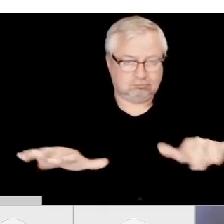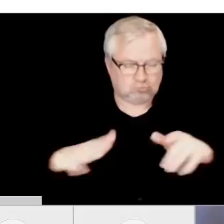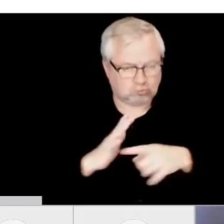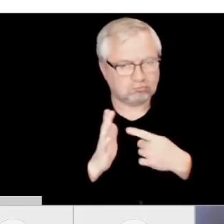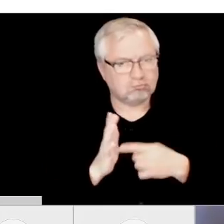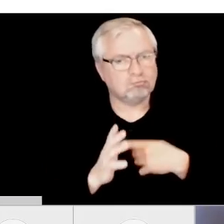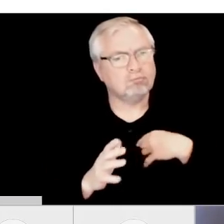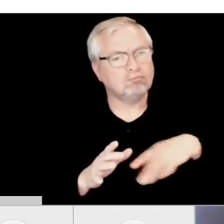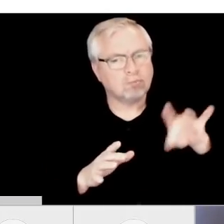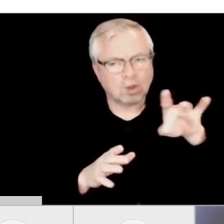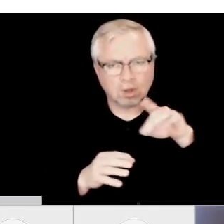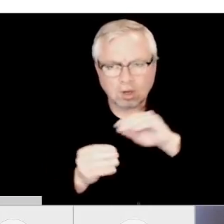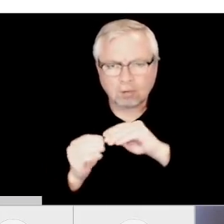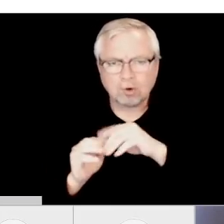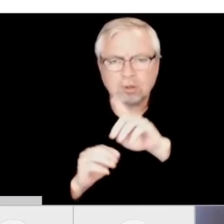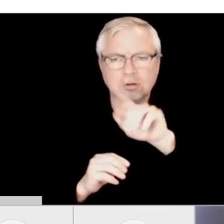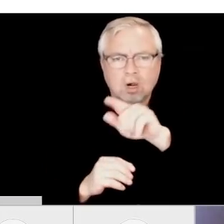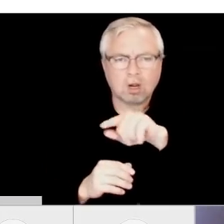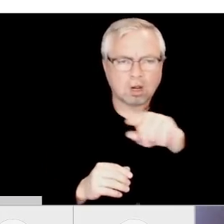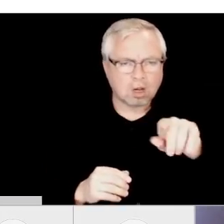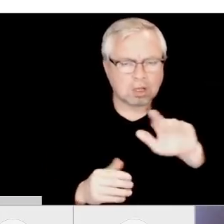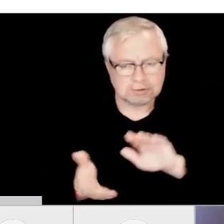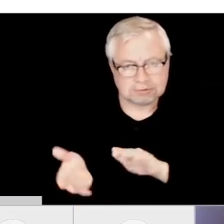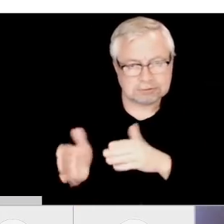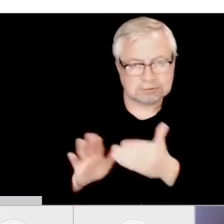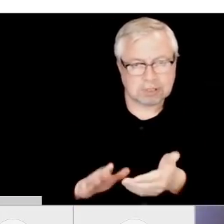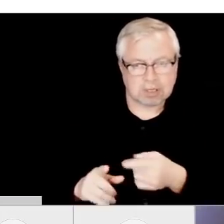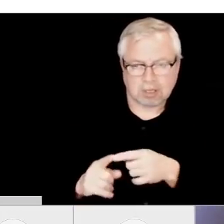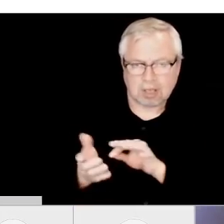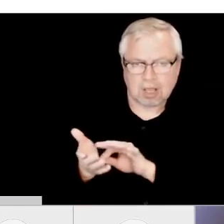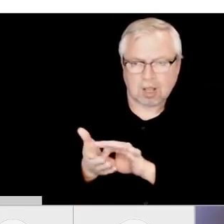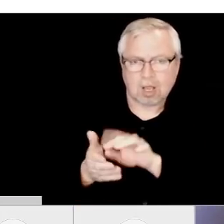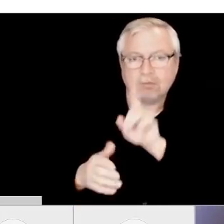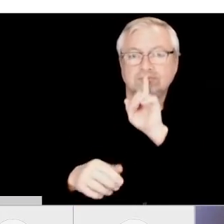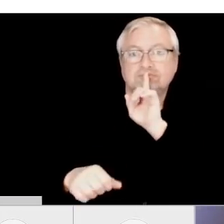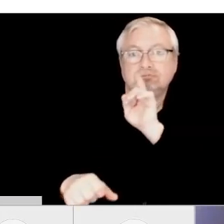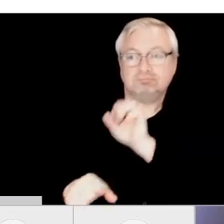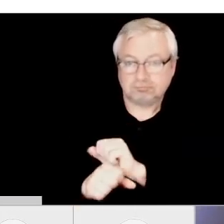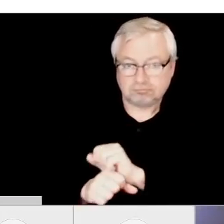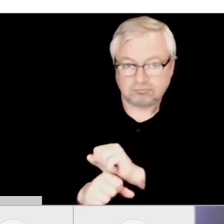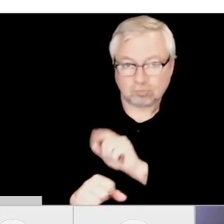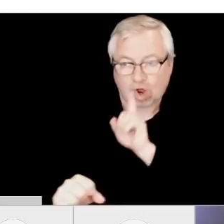way like deaths only count confirmed cases and obviously this week we found